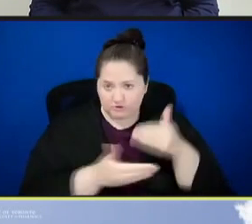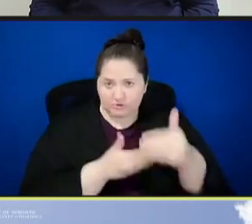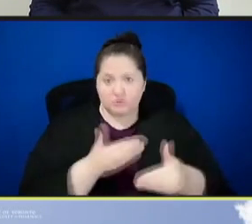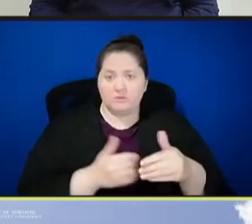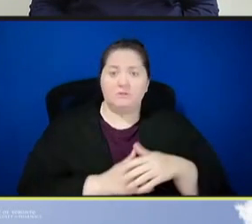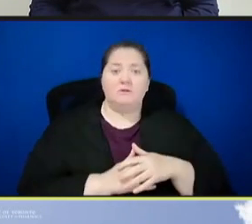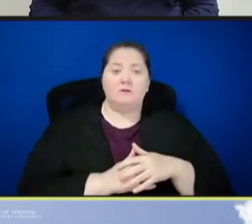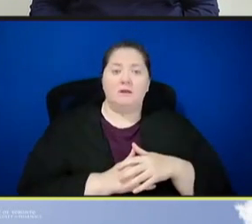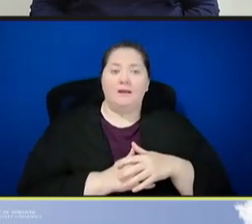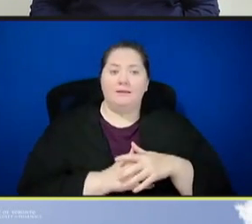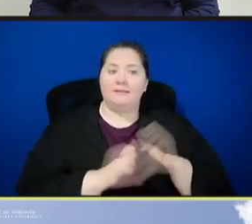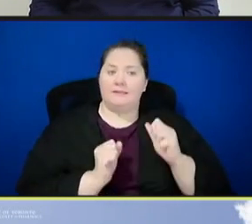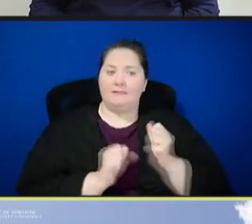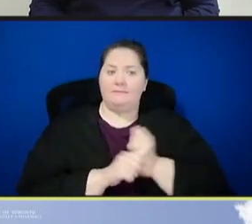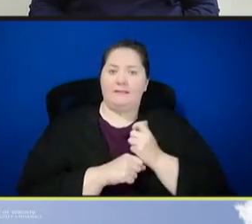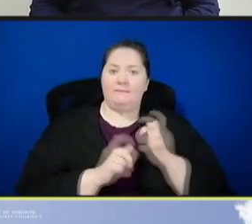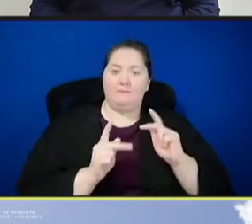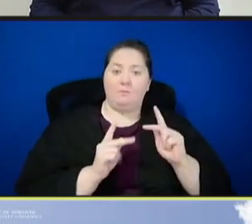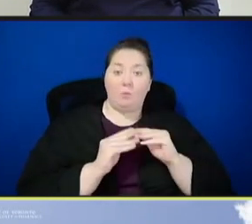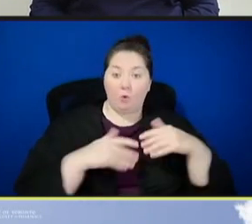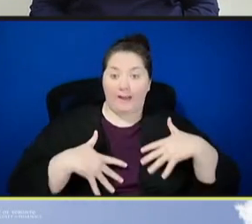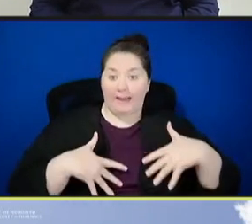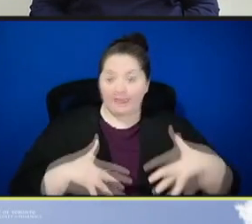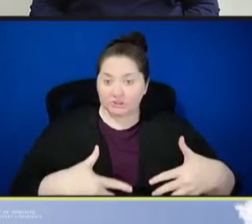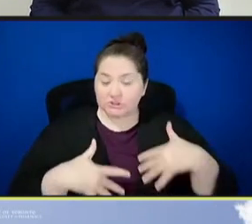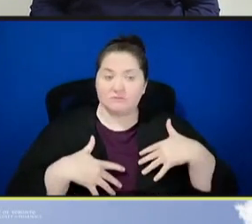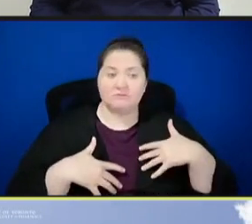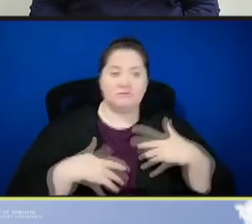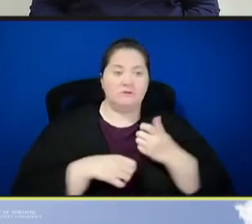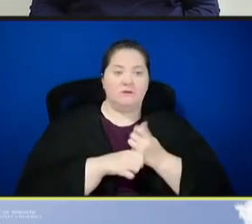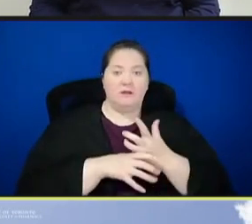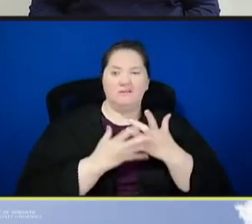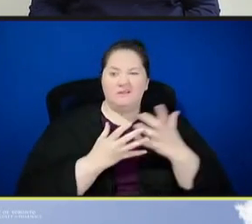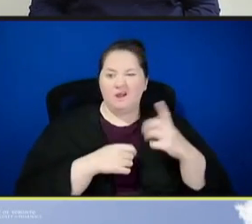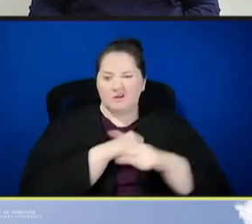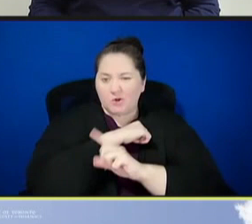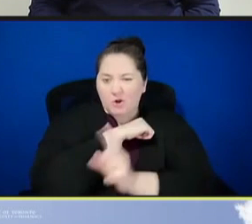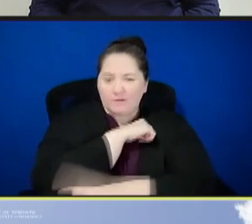and it can make people more anxious, also creates a lot of garbage and it wastes time. So you can